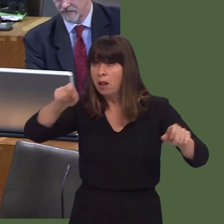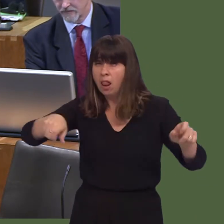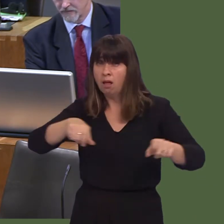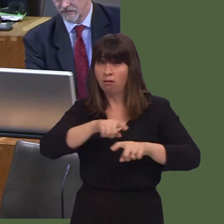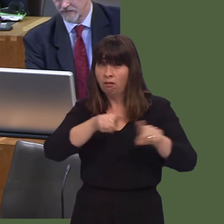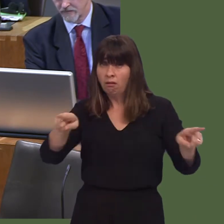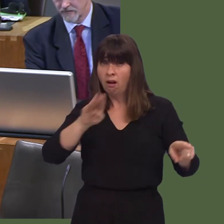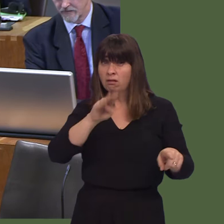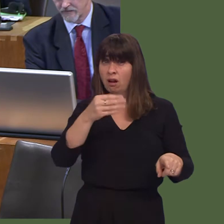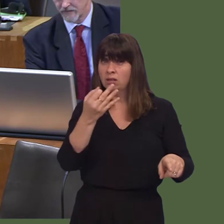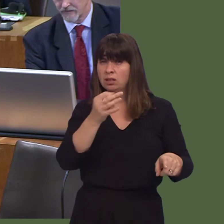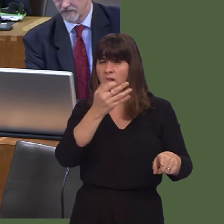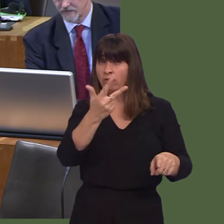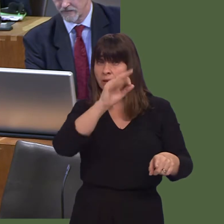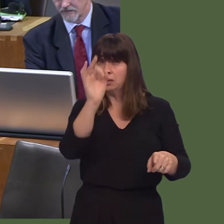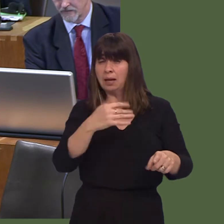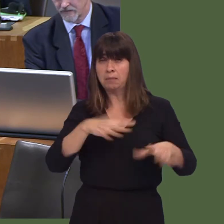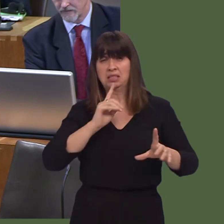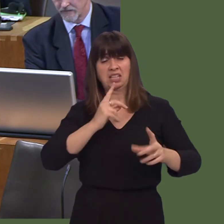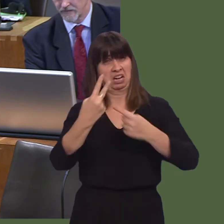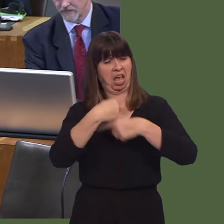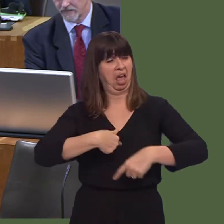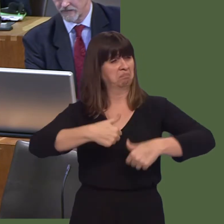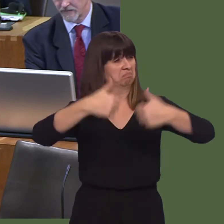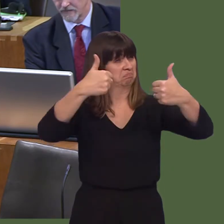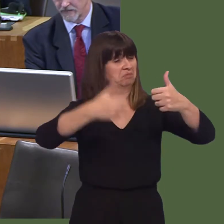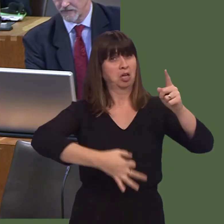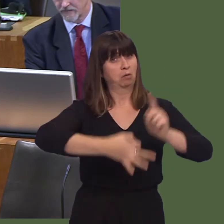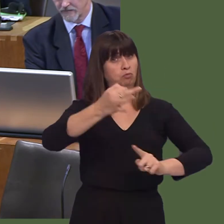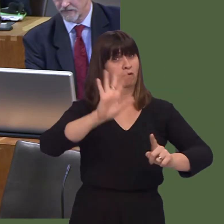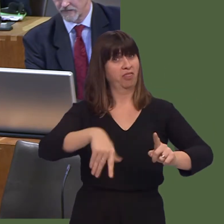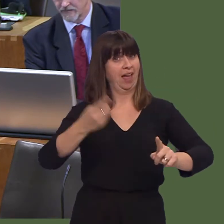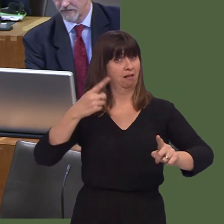a positive experience of their careóa significant improvement when compared against the previous survey.